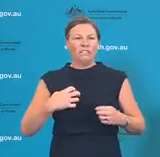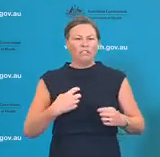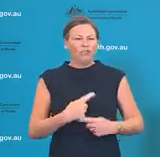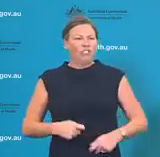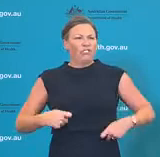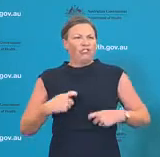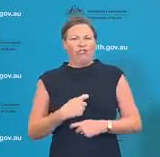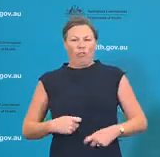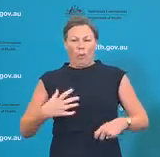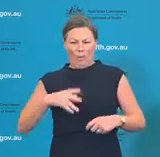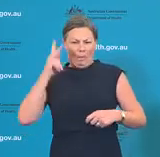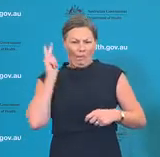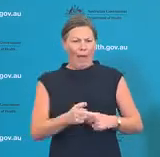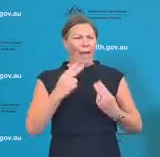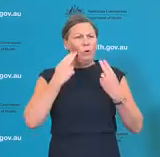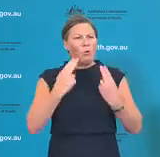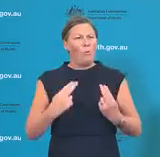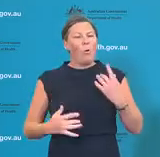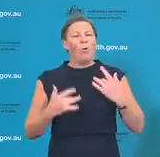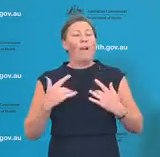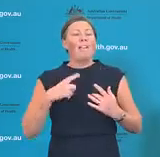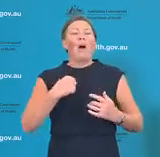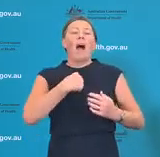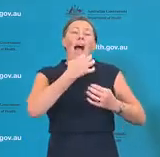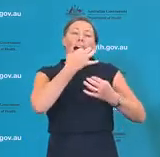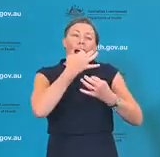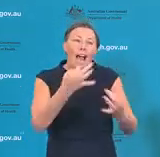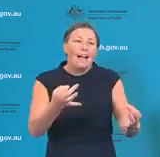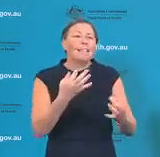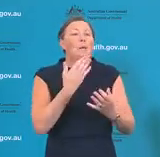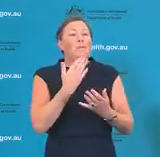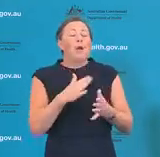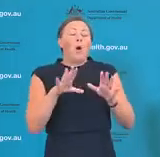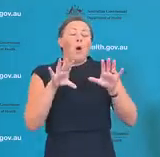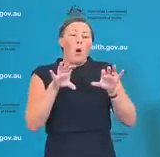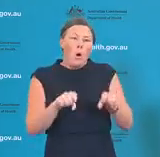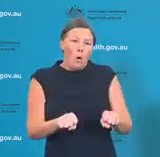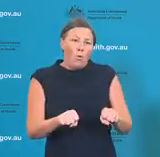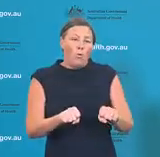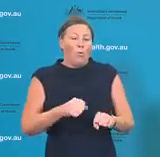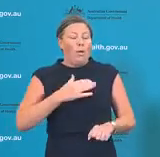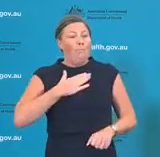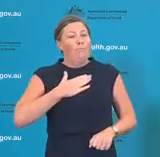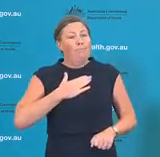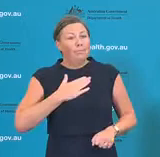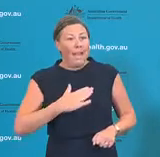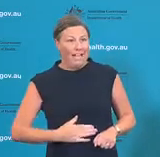imploring the community to please stay on track. This is our time now to sustain